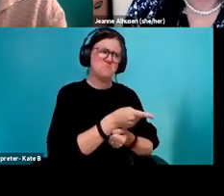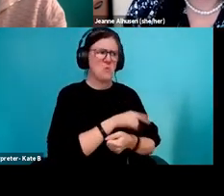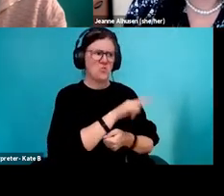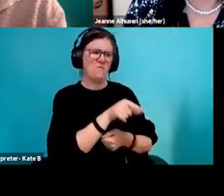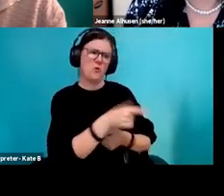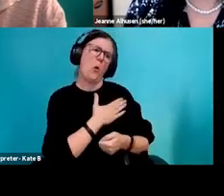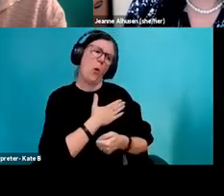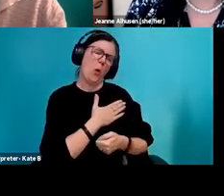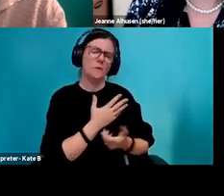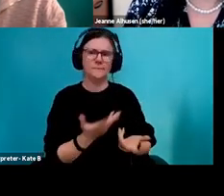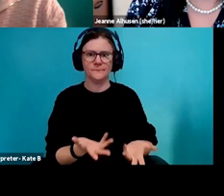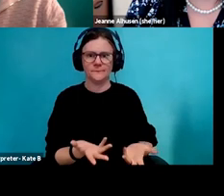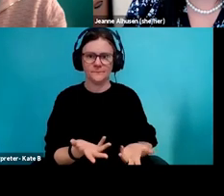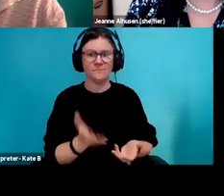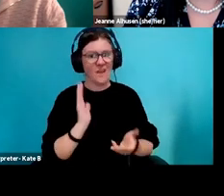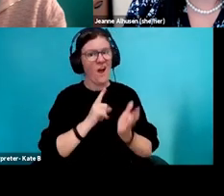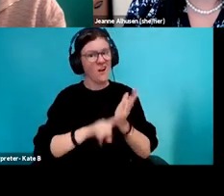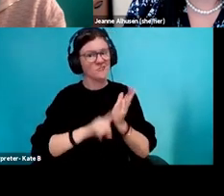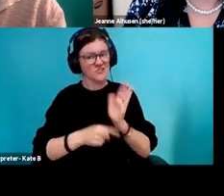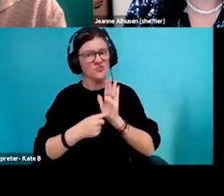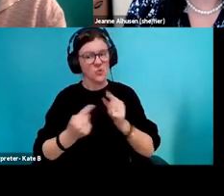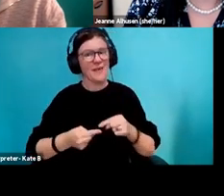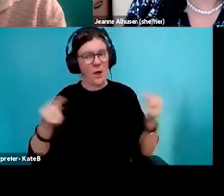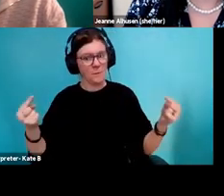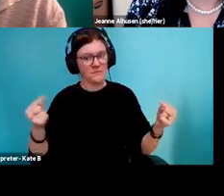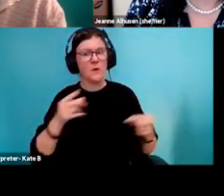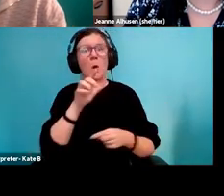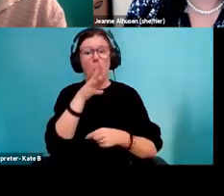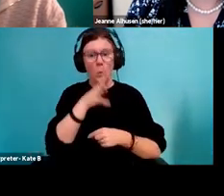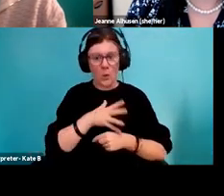And our research suggests otherwise, that women with disabilities are at a heightened